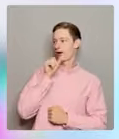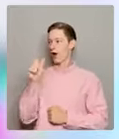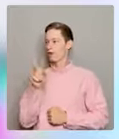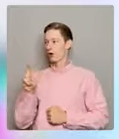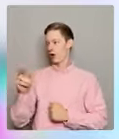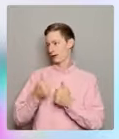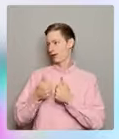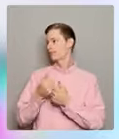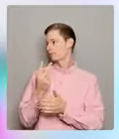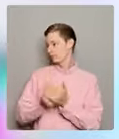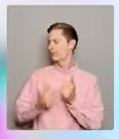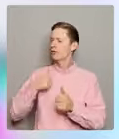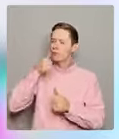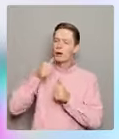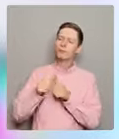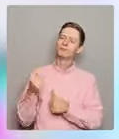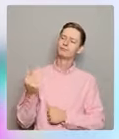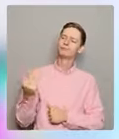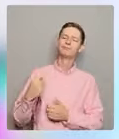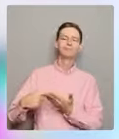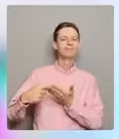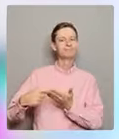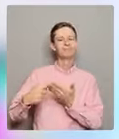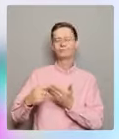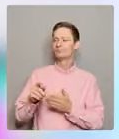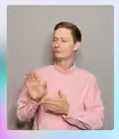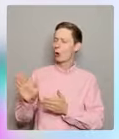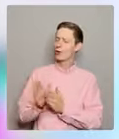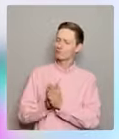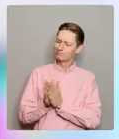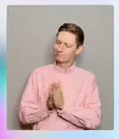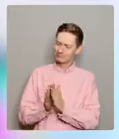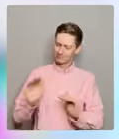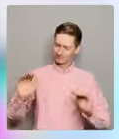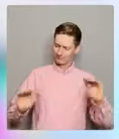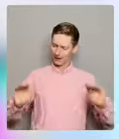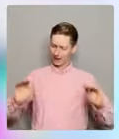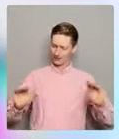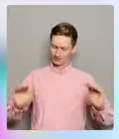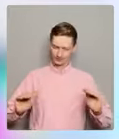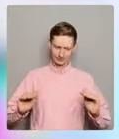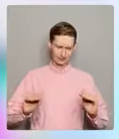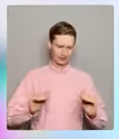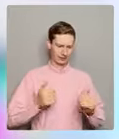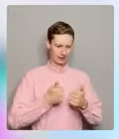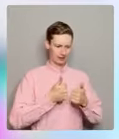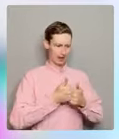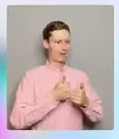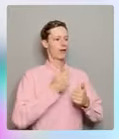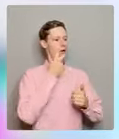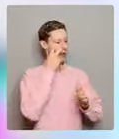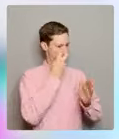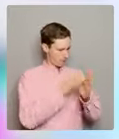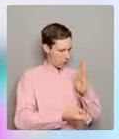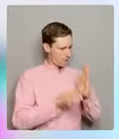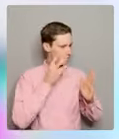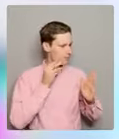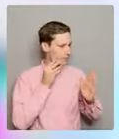And I remember in all of our conversations throughout development, you were really passionate about that balance of making things immersive,